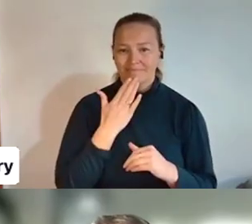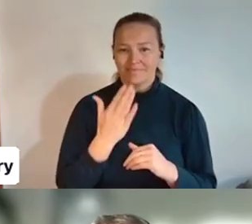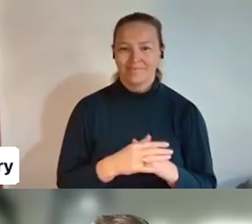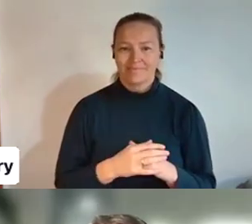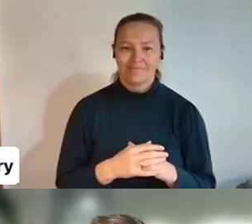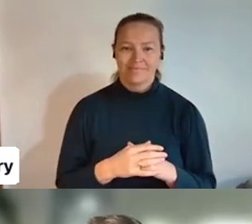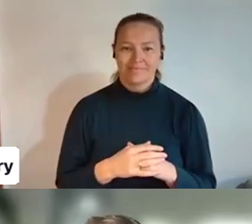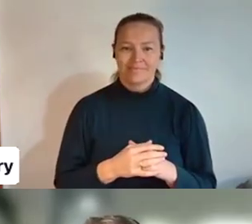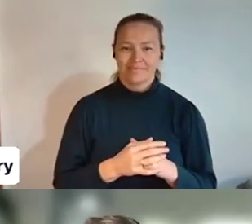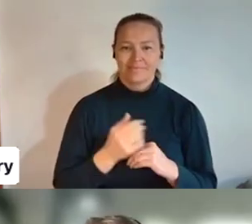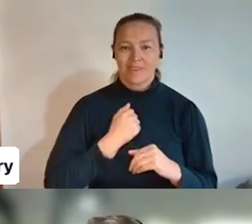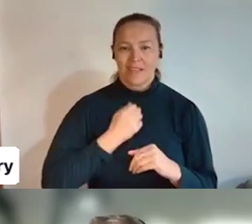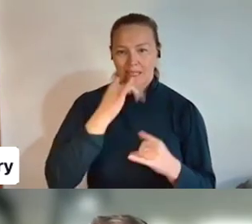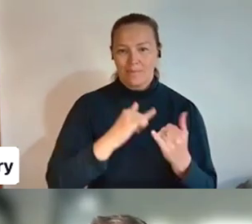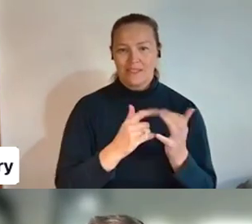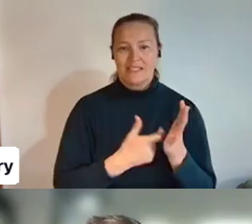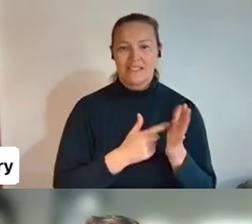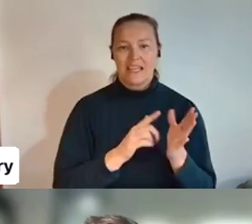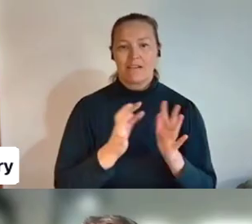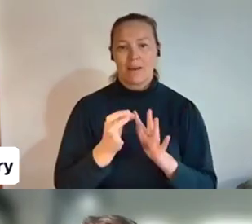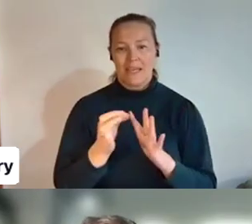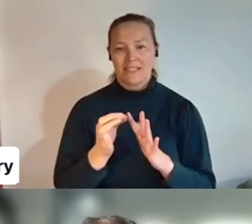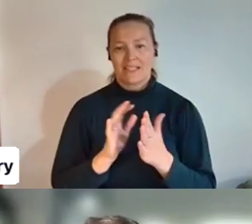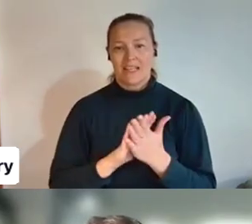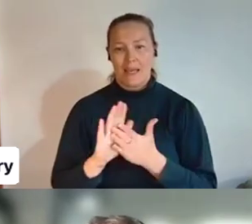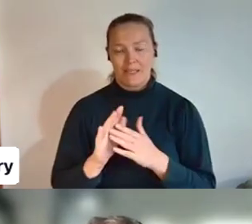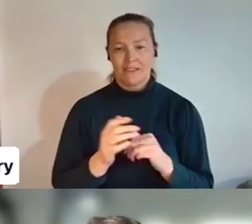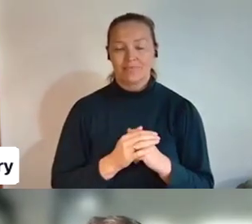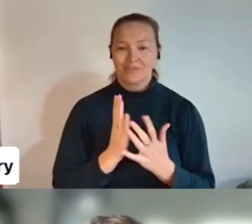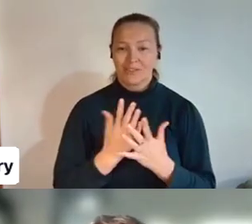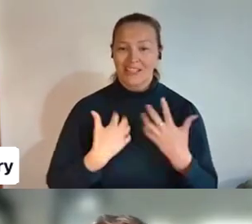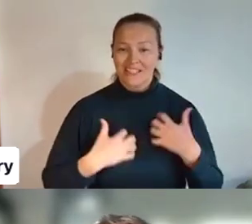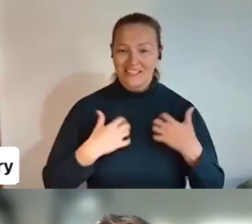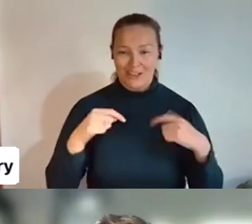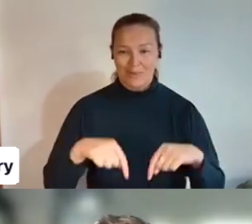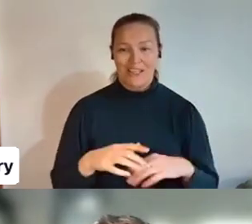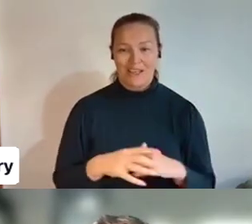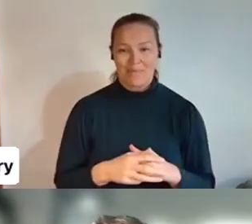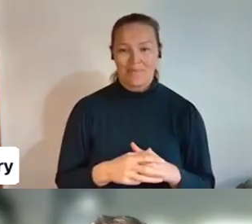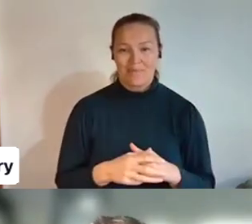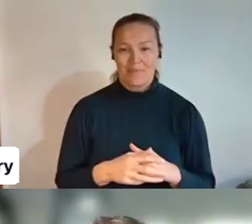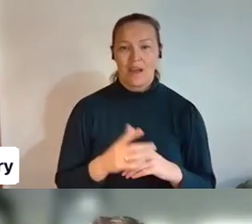my name is Sarah Paterson Hamlin. I'm very excited to be here and I'm an Auckland Councillor. Prior